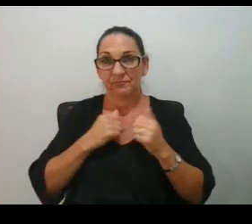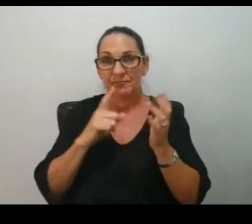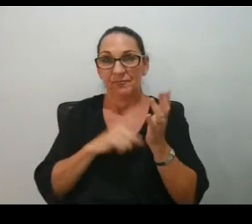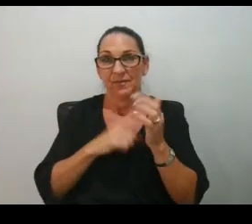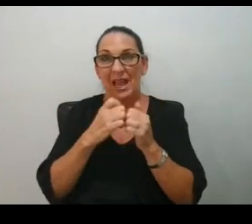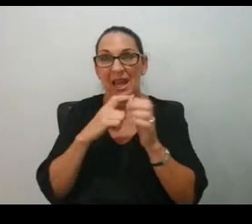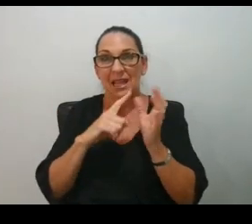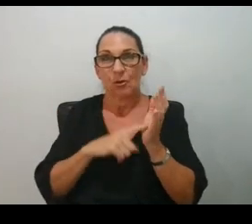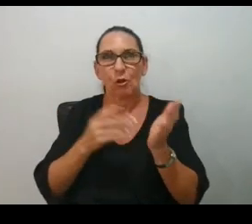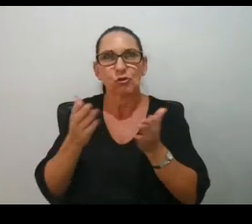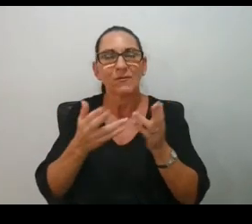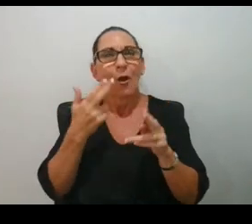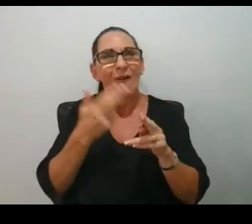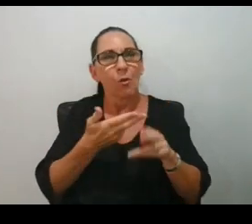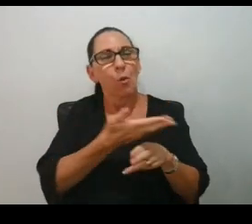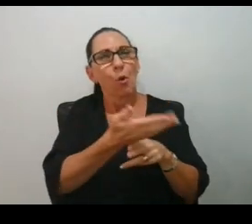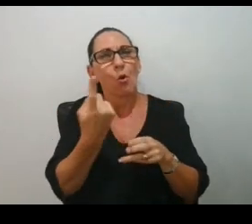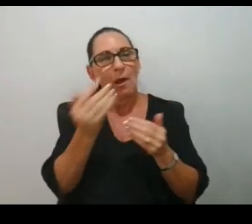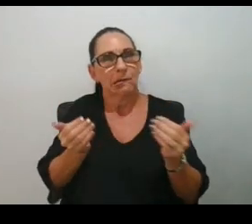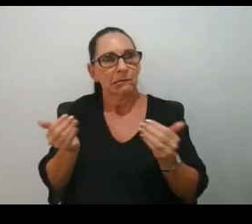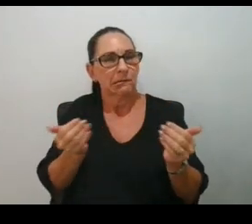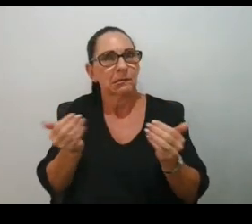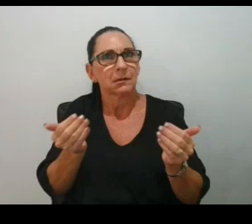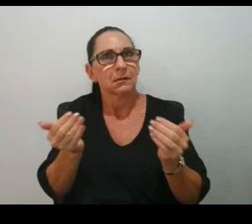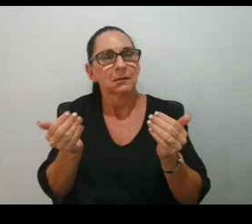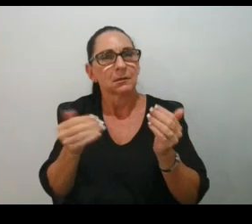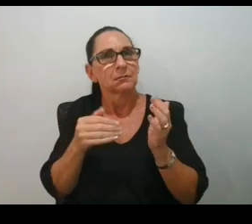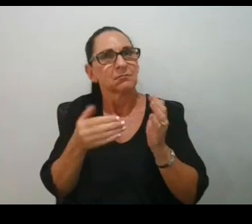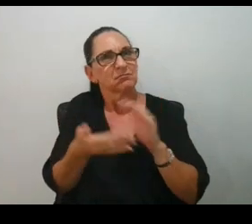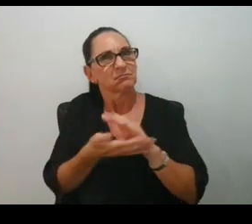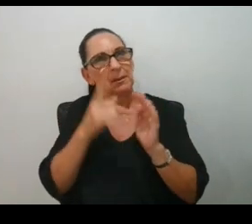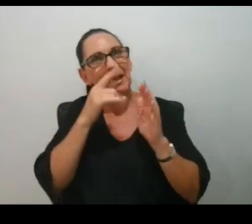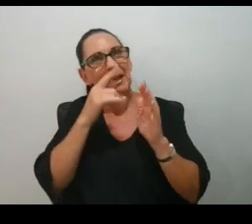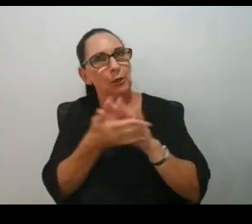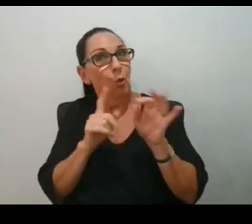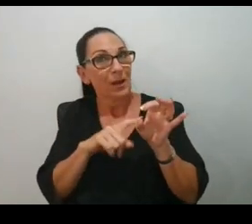disadvantaged Queenslanders but we do have duty lawyers and some of you may even be our duty